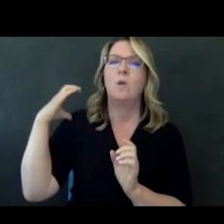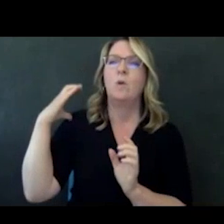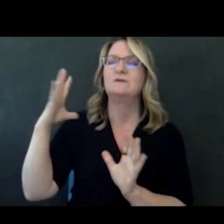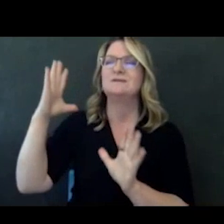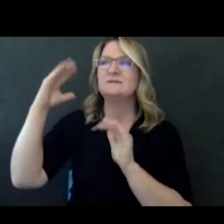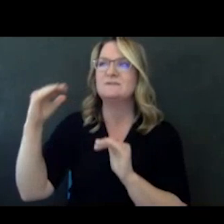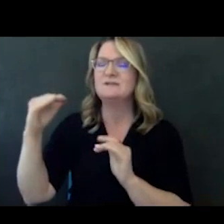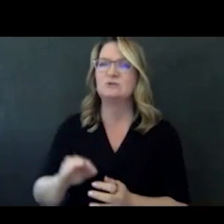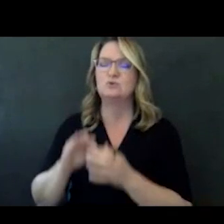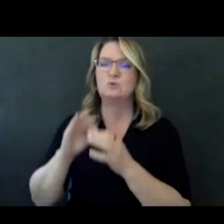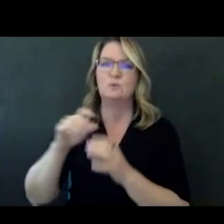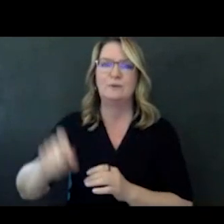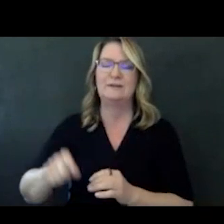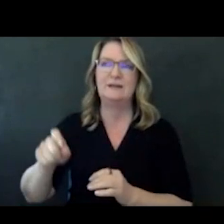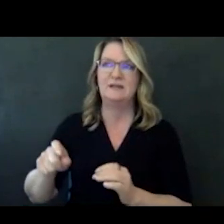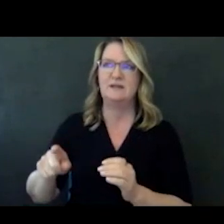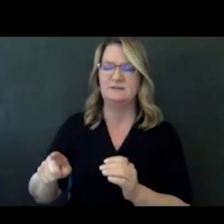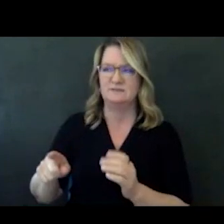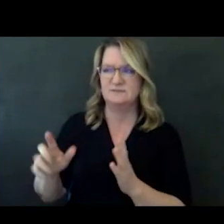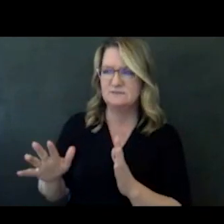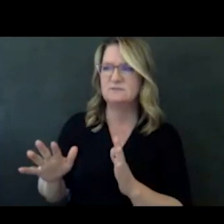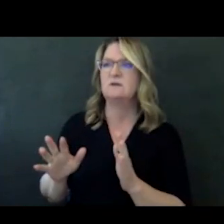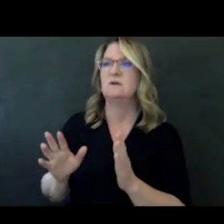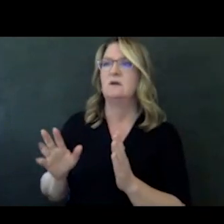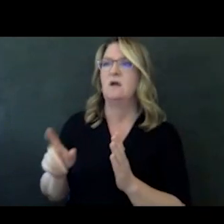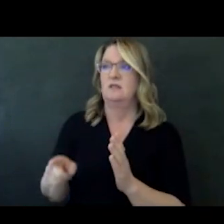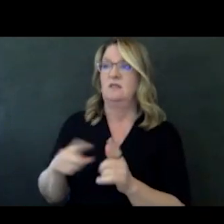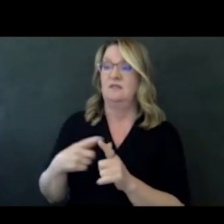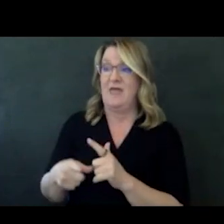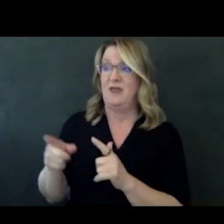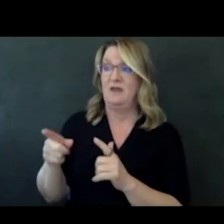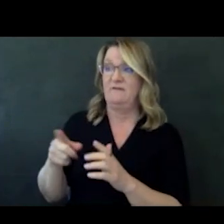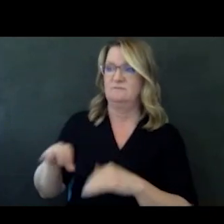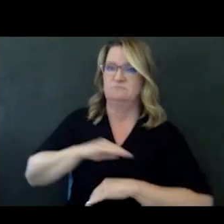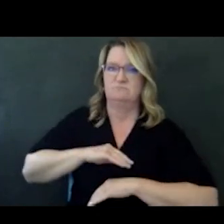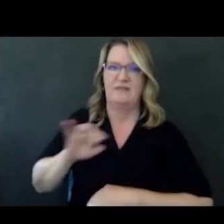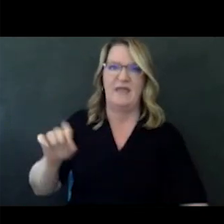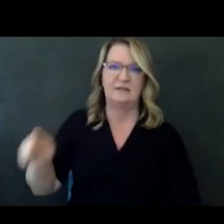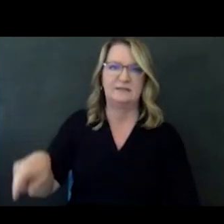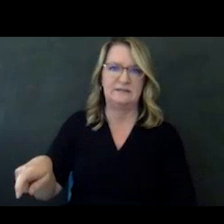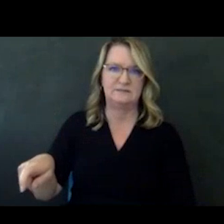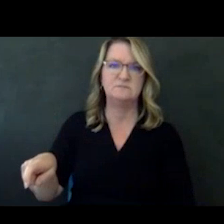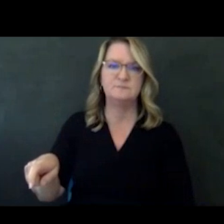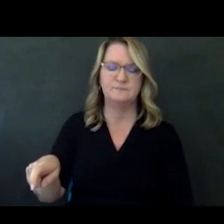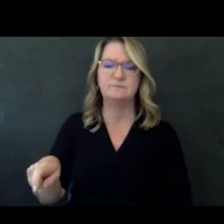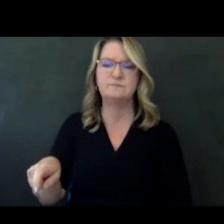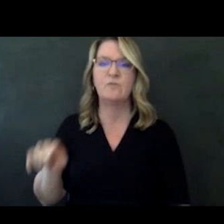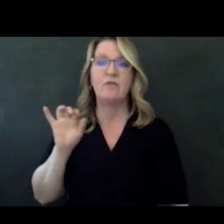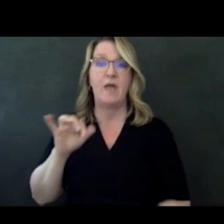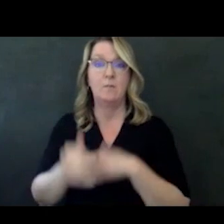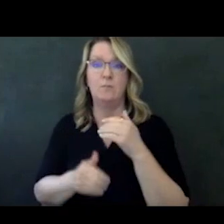needs as deeply as possible, then fulfilling that staffing need. This process has been years in the